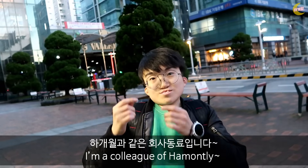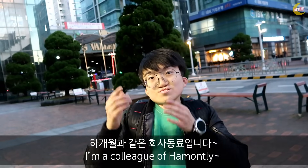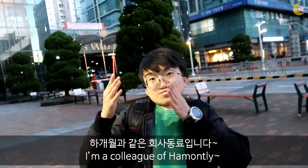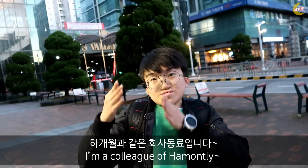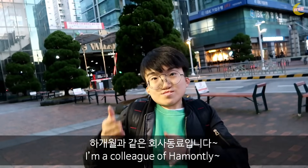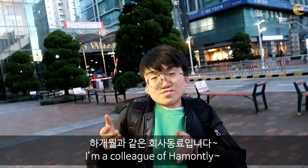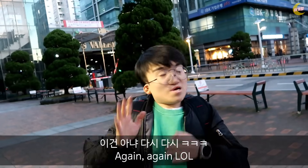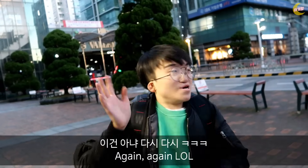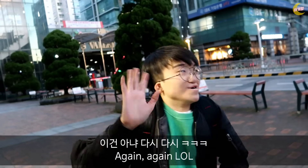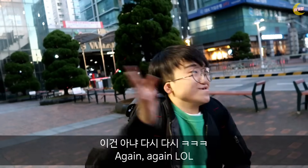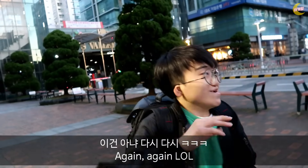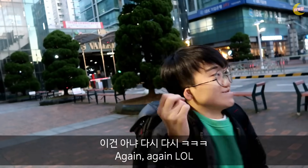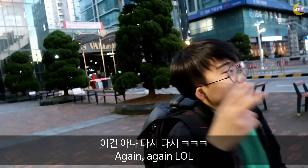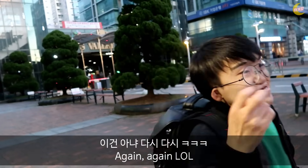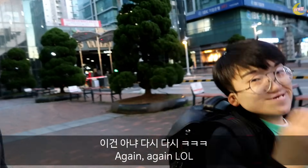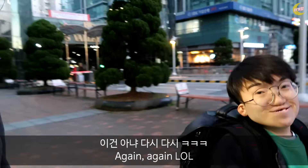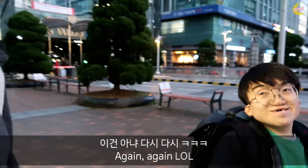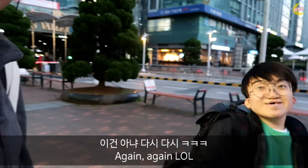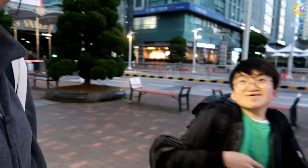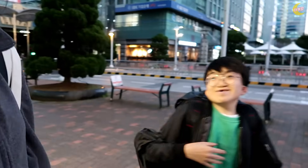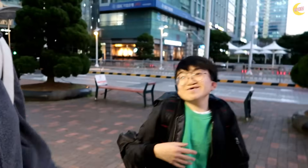(Again, again LOL)